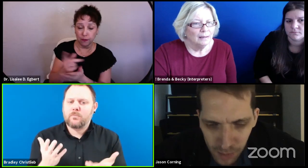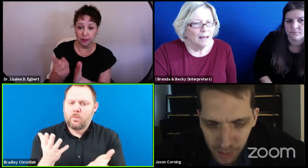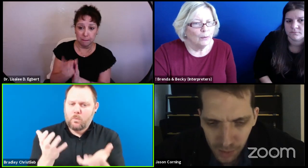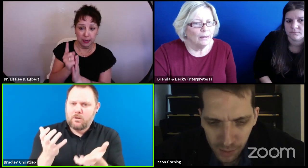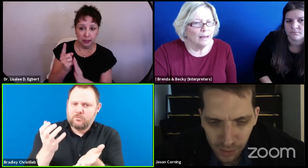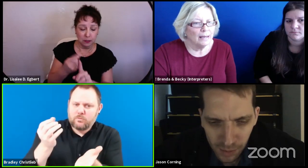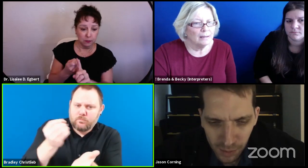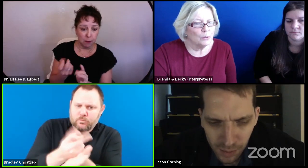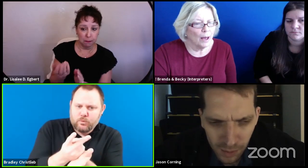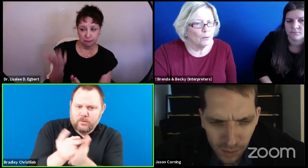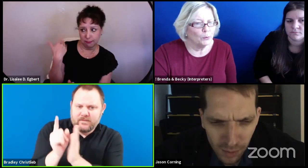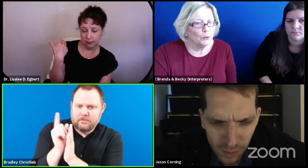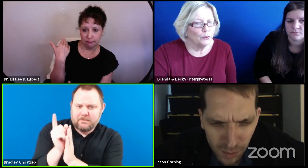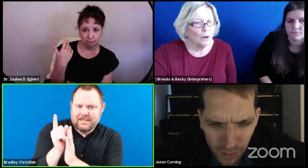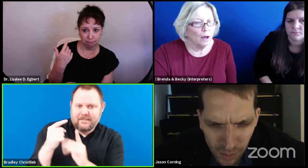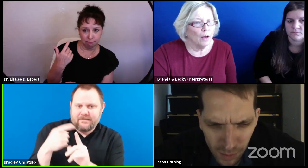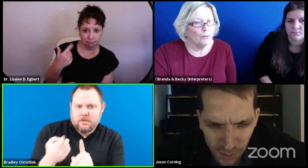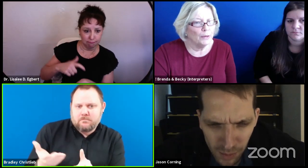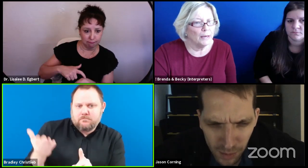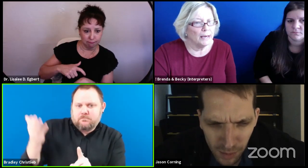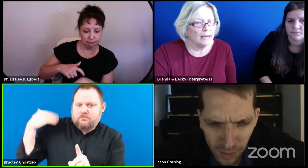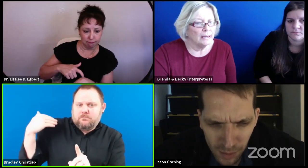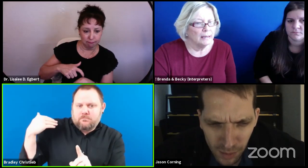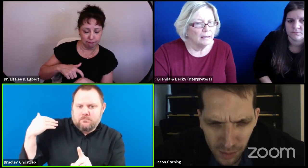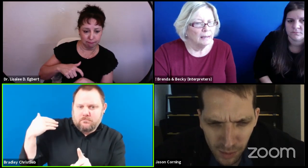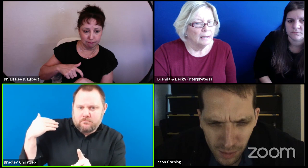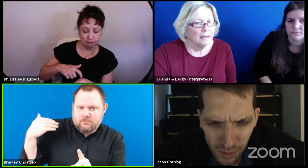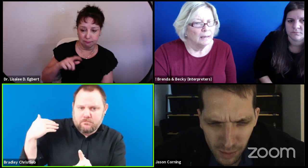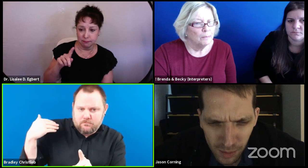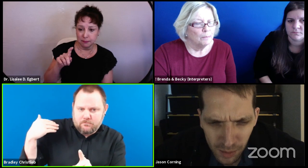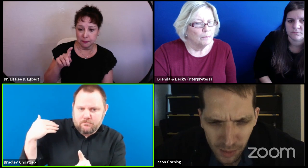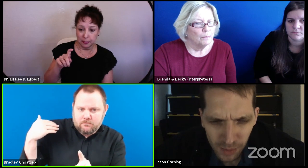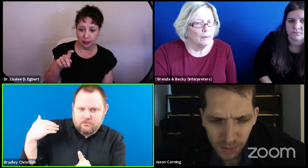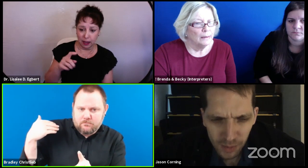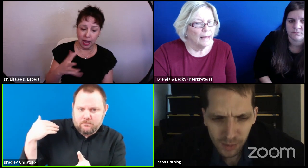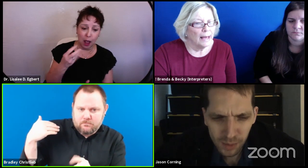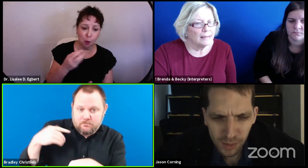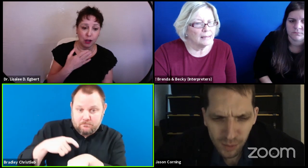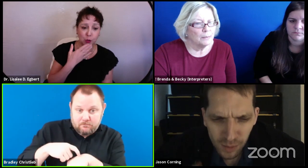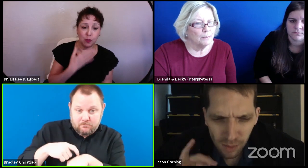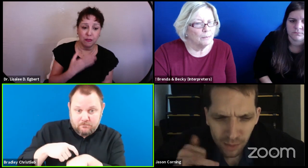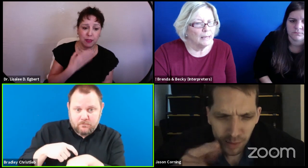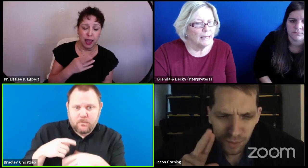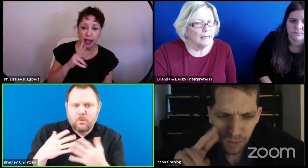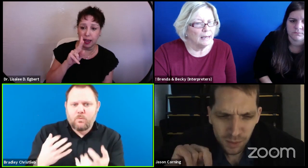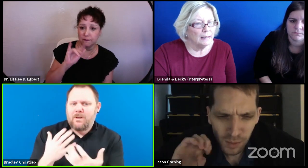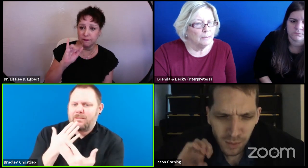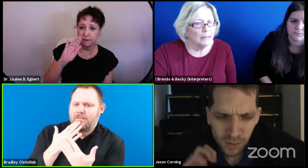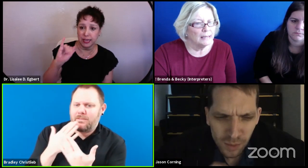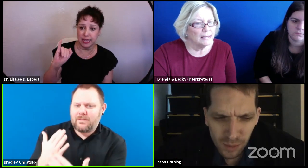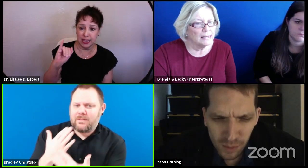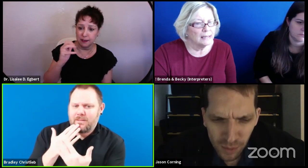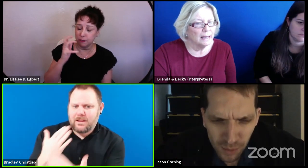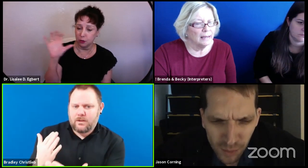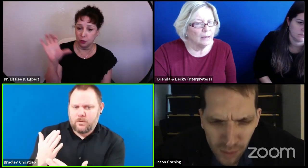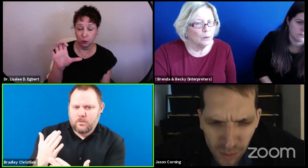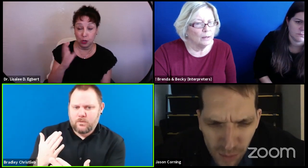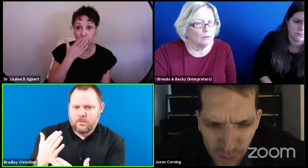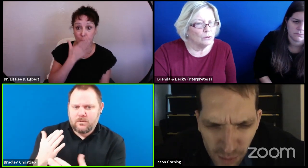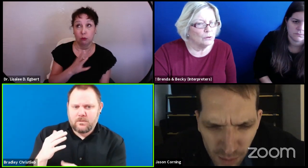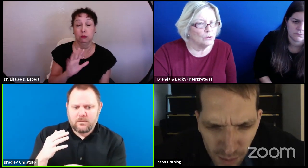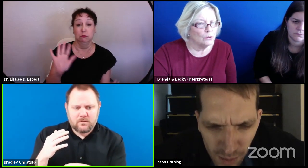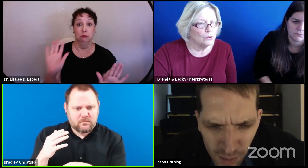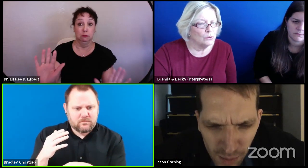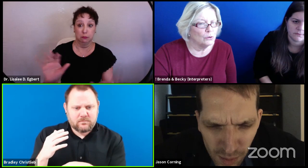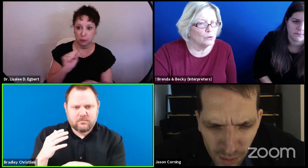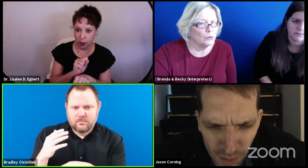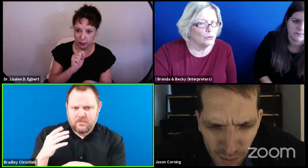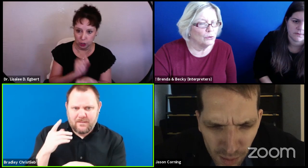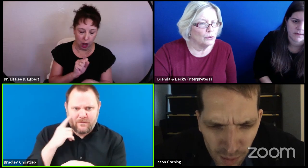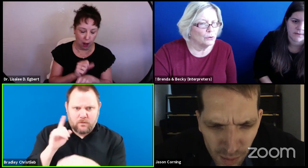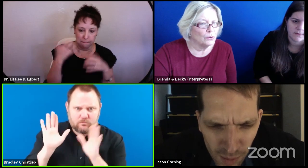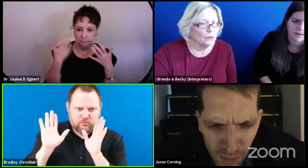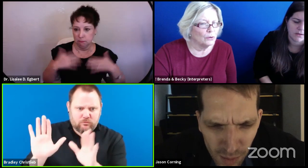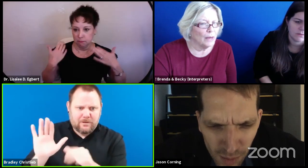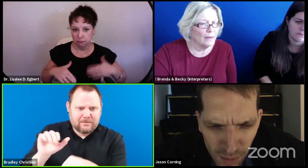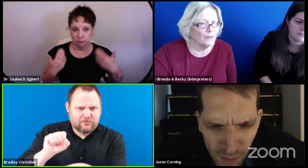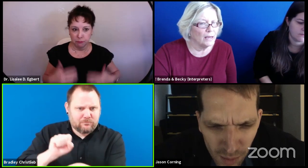I would like to have approval of the last meeting minutes, and I want to thank Vikki